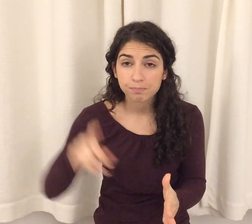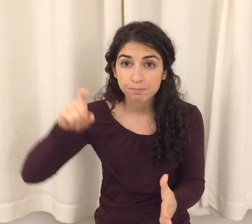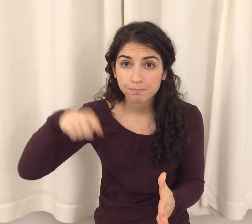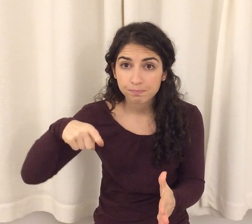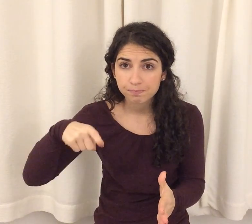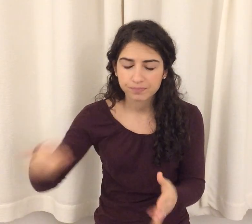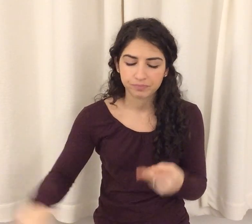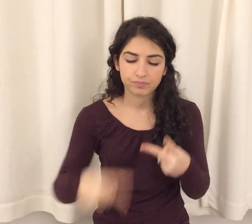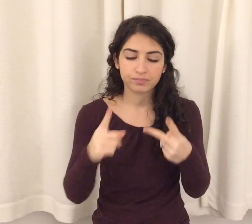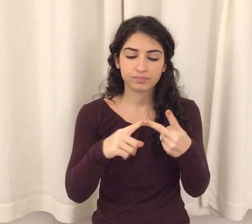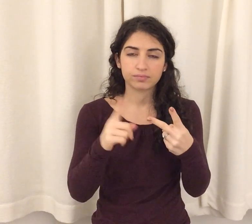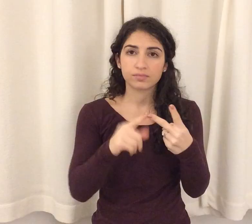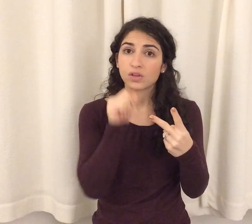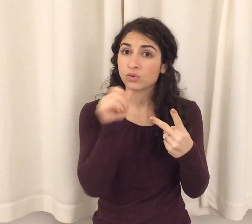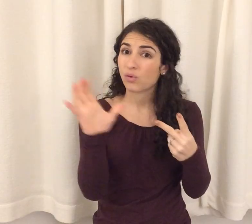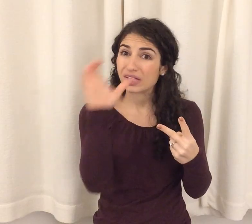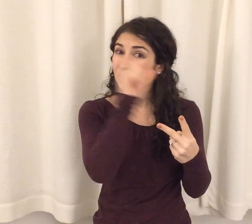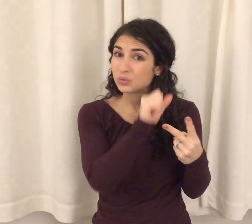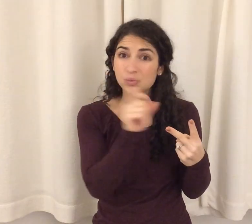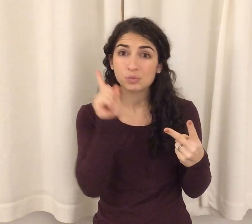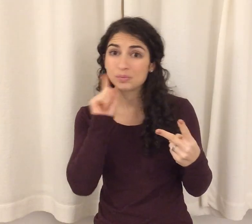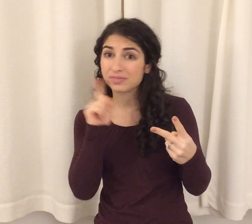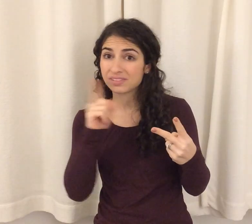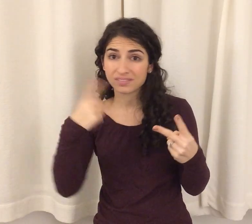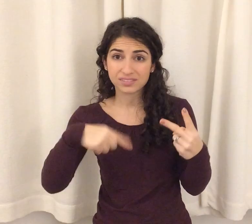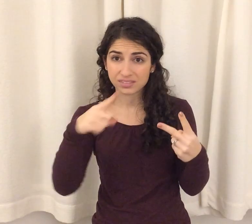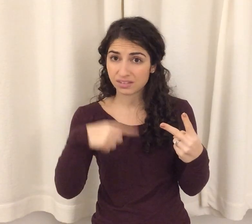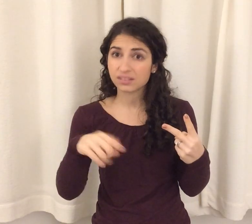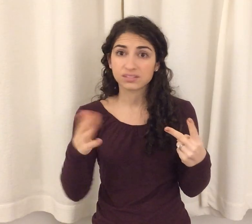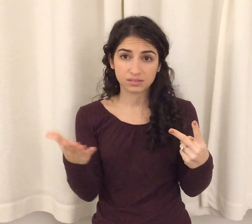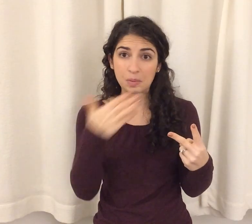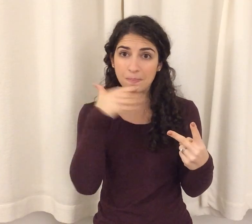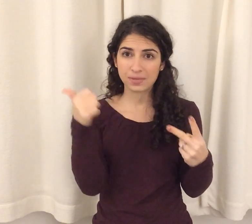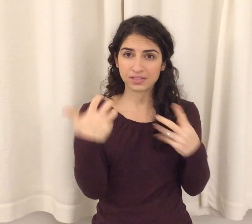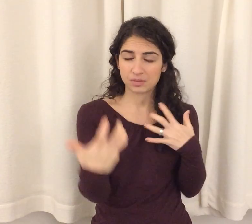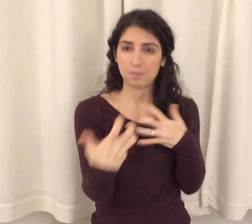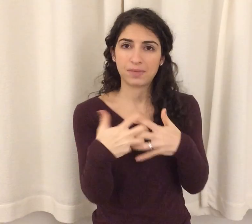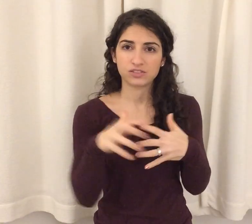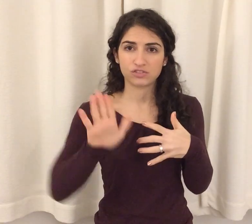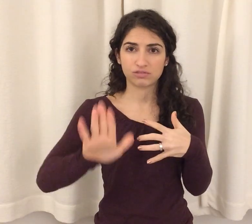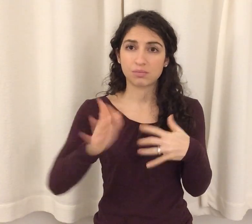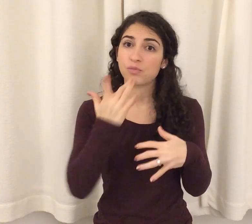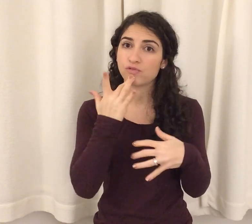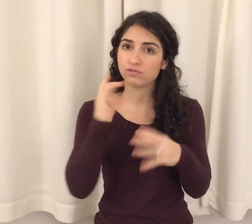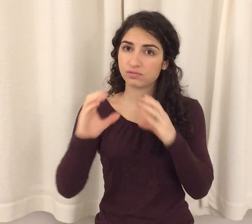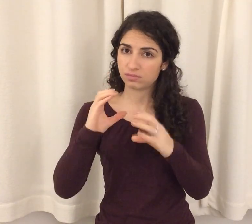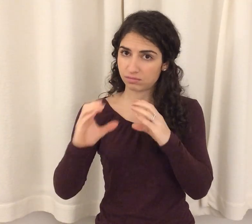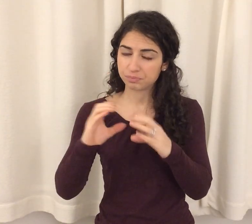interpreter. Don't assume that a deaf person sign -- best to match their